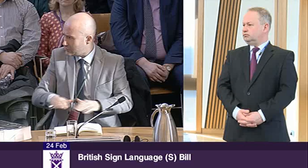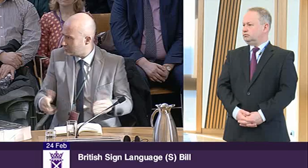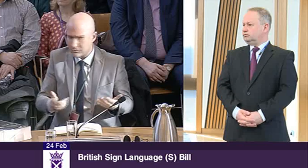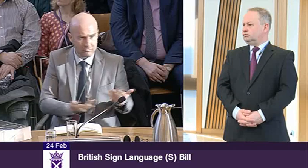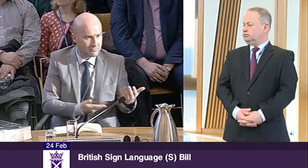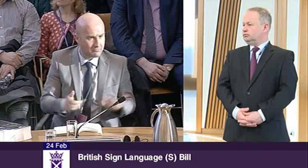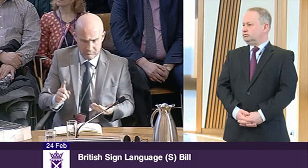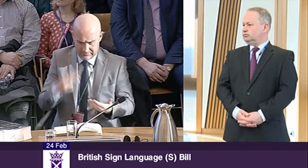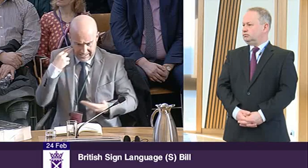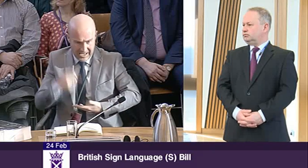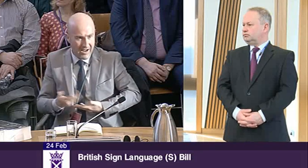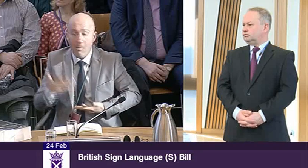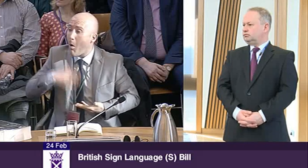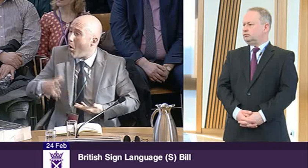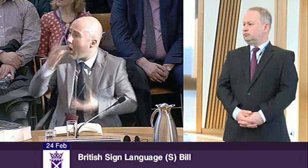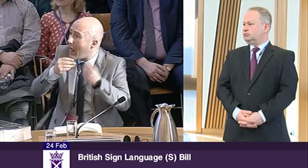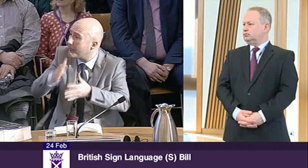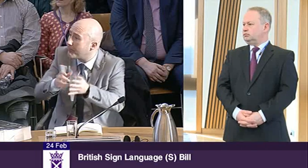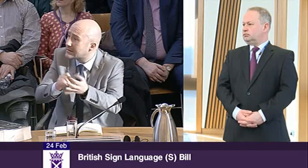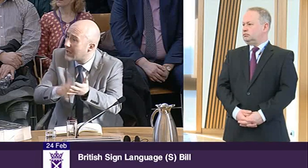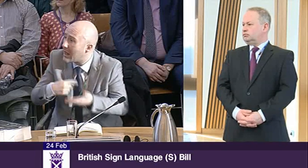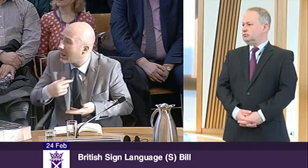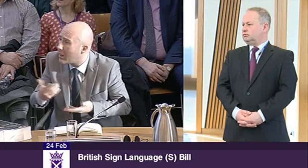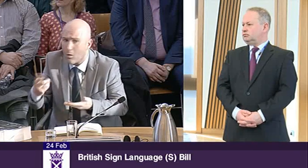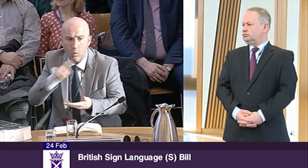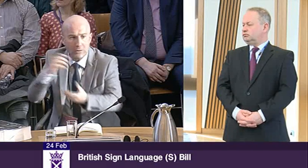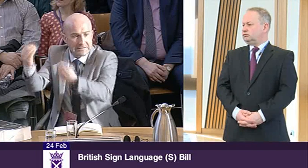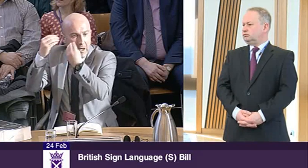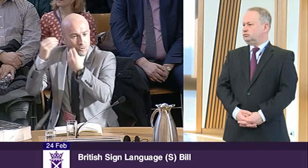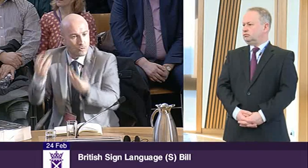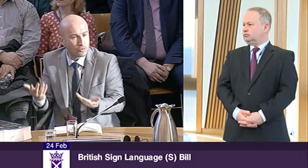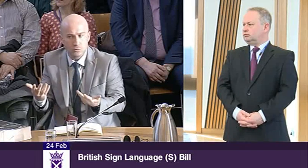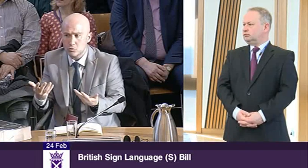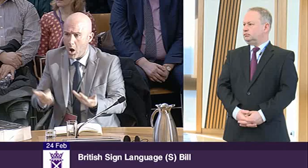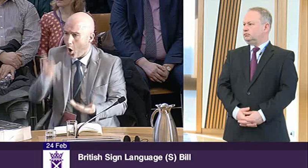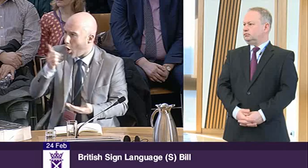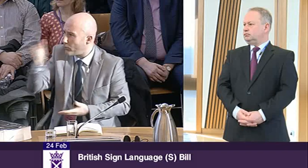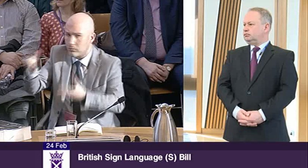the vast majority of deaf children are born into hearing families, who do not know how